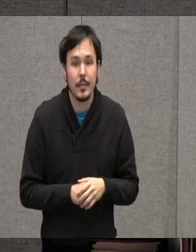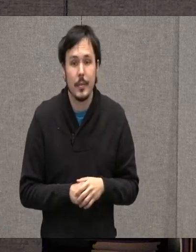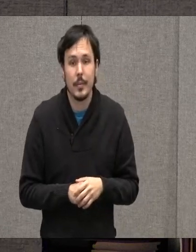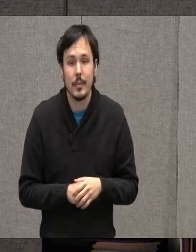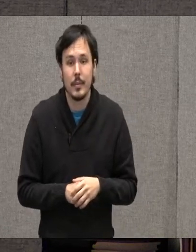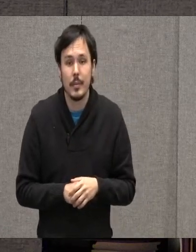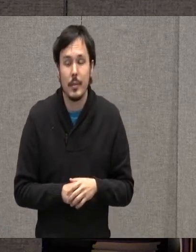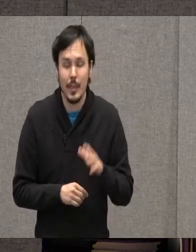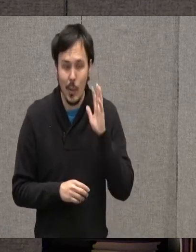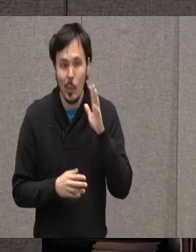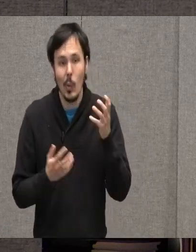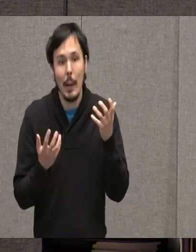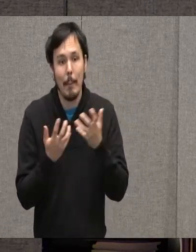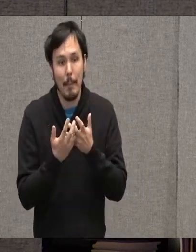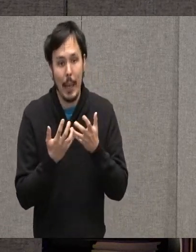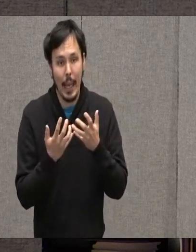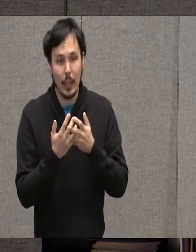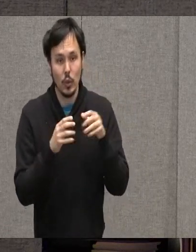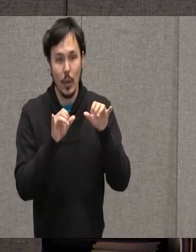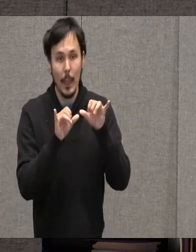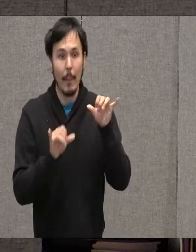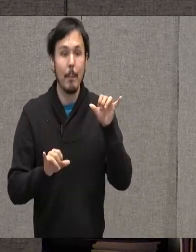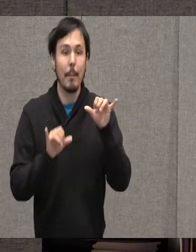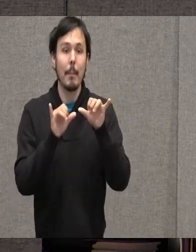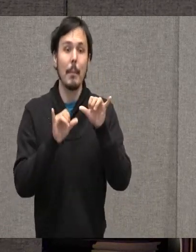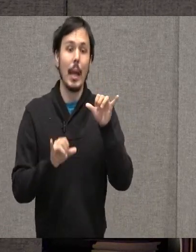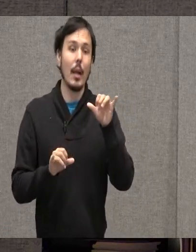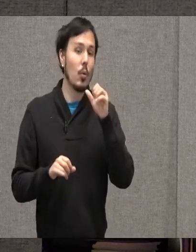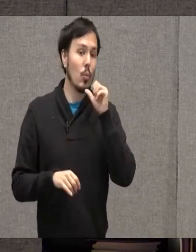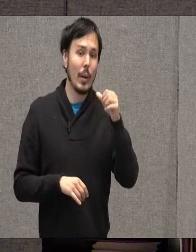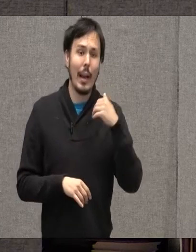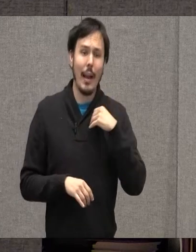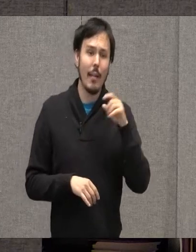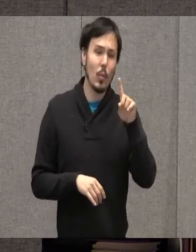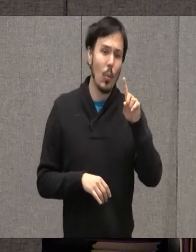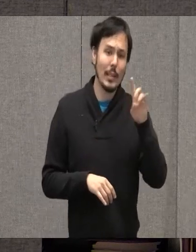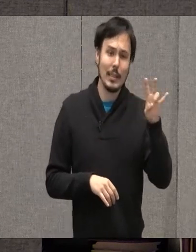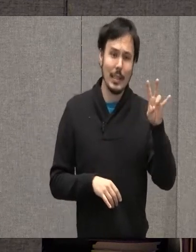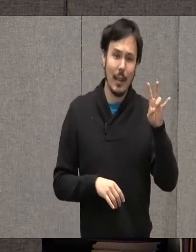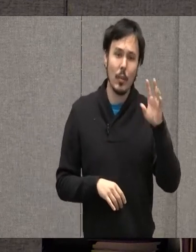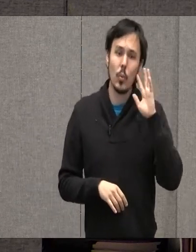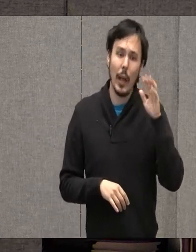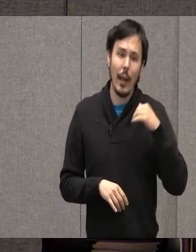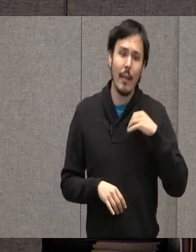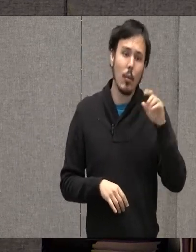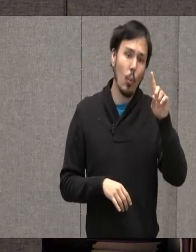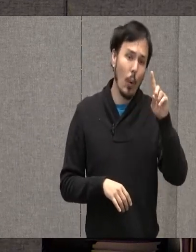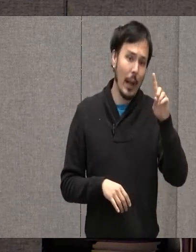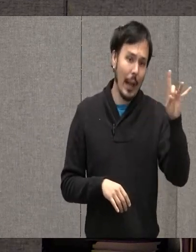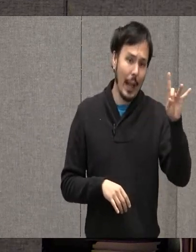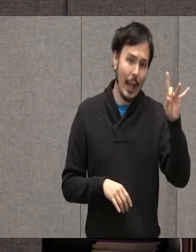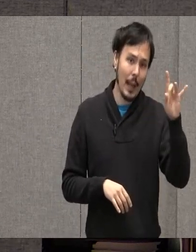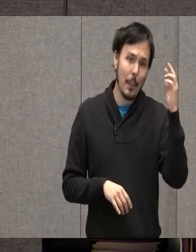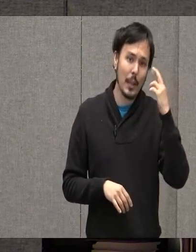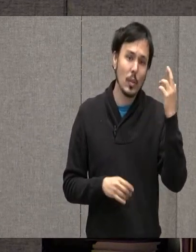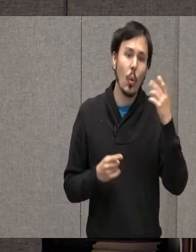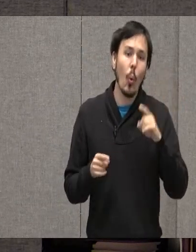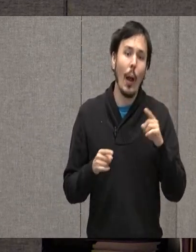it would match our pattern. We wouldn't have a one and a seven, we'd have a one and an eight because of what happens after we have a sequence of